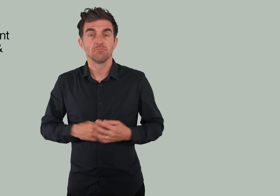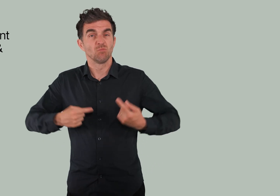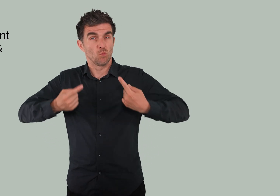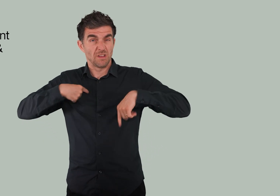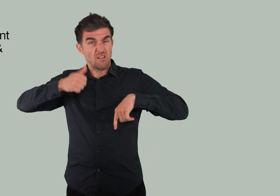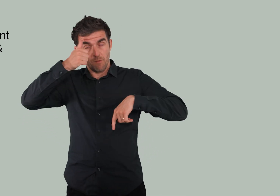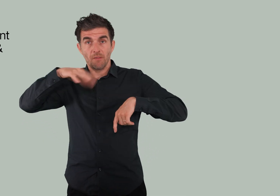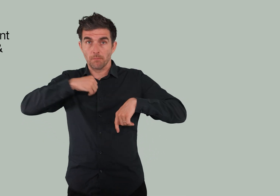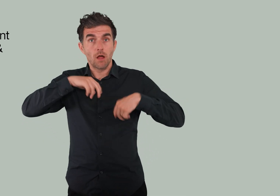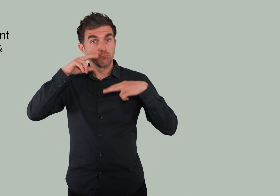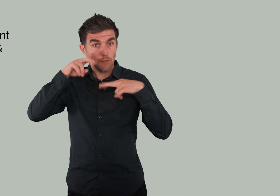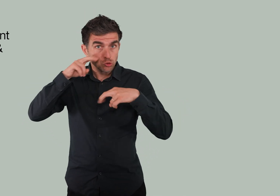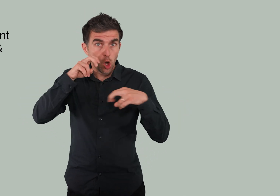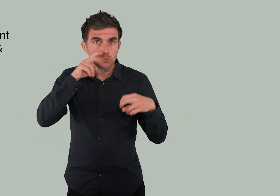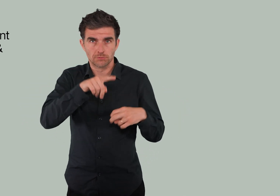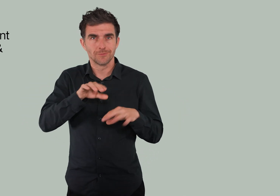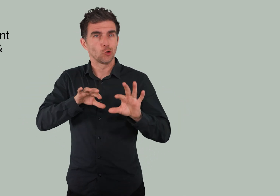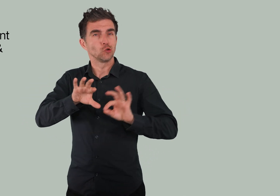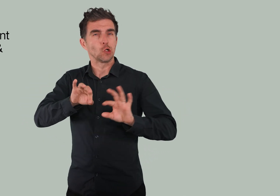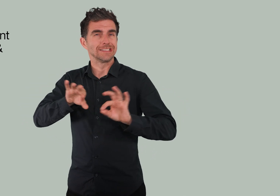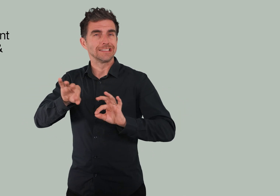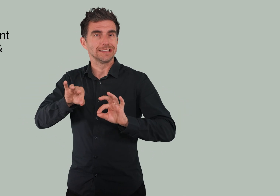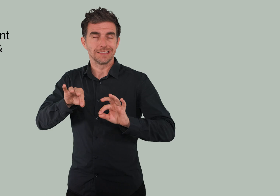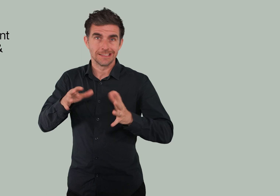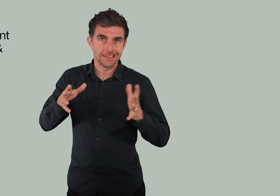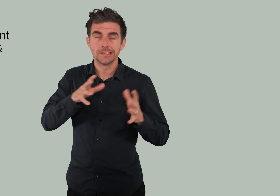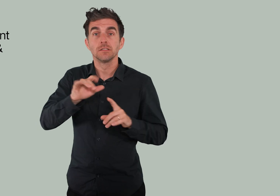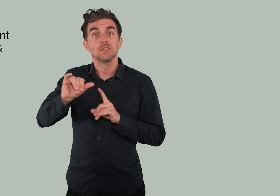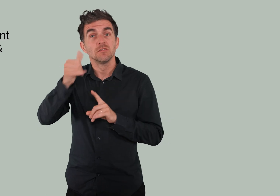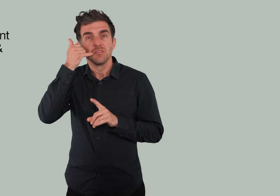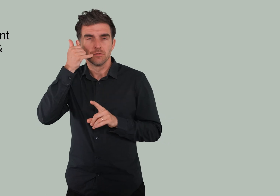We know from our research on channel choice, that the telephone